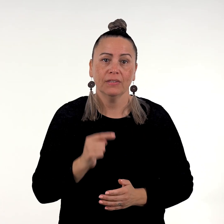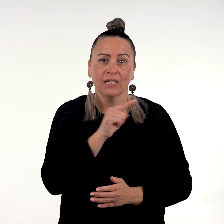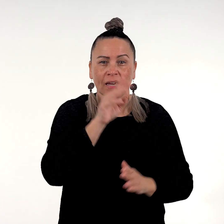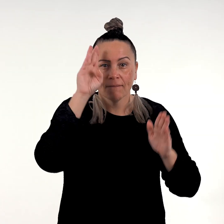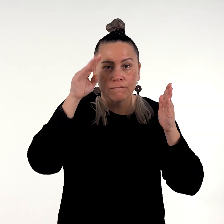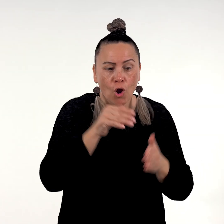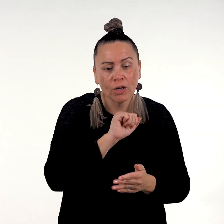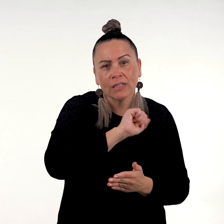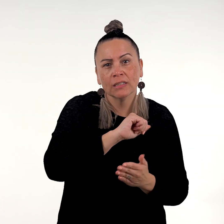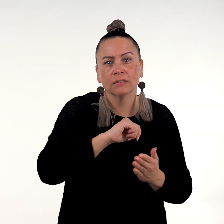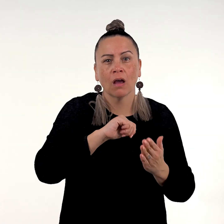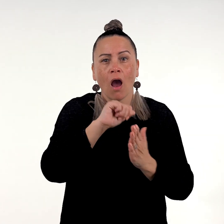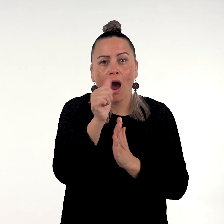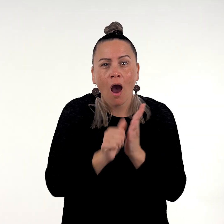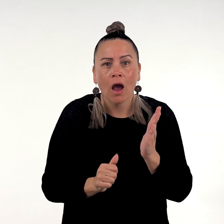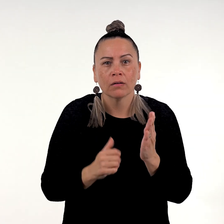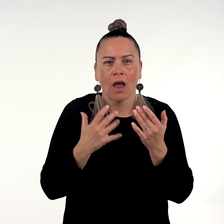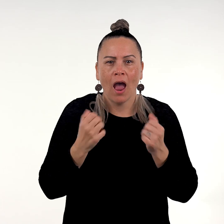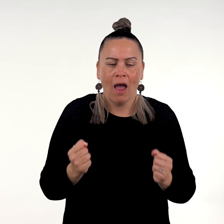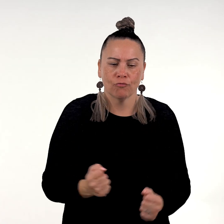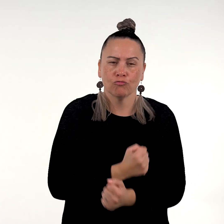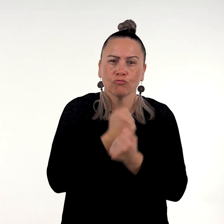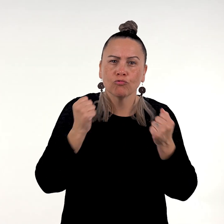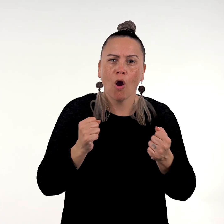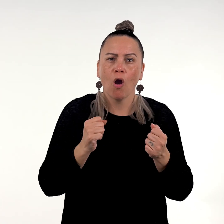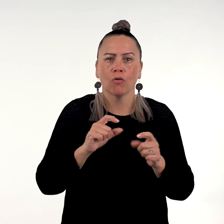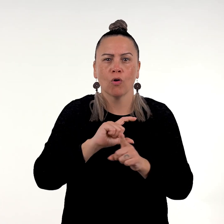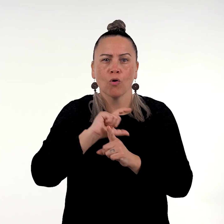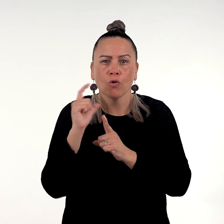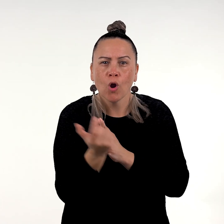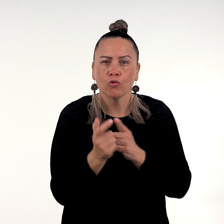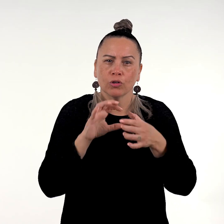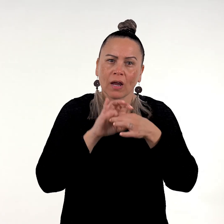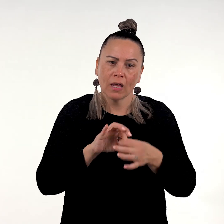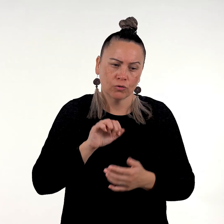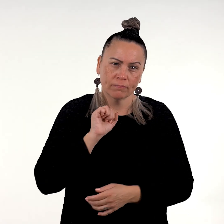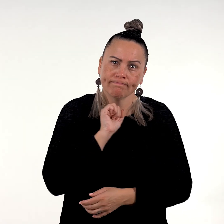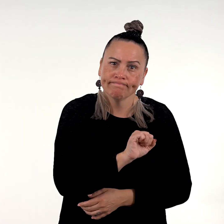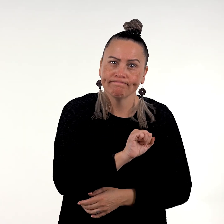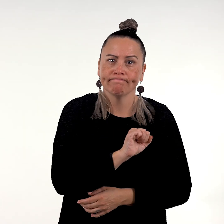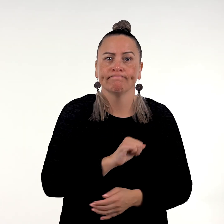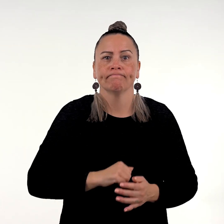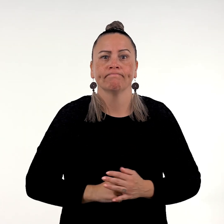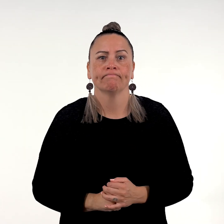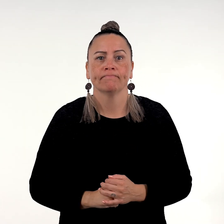Specifically, Black has documented the parts of his father’s and mother’s country that he deeply loves.